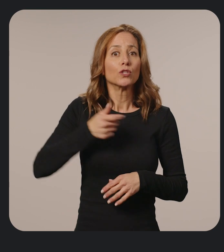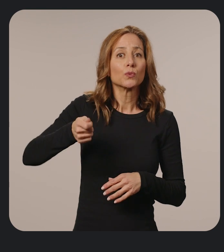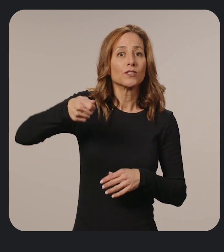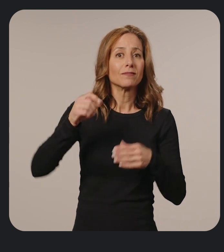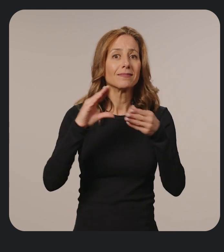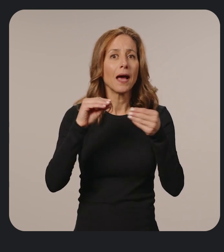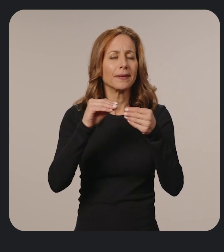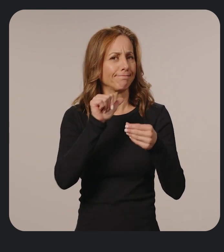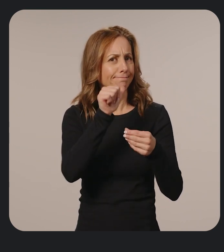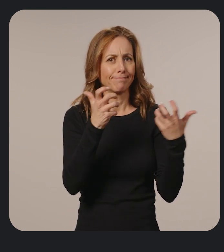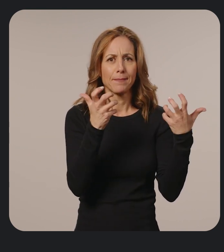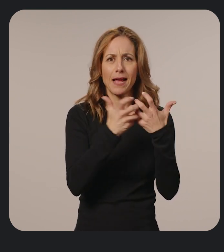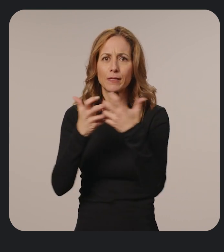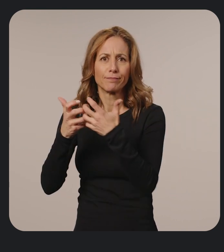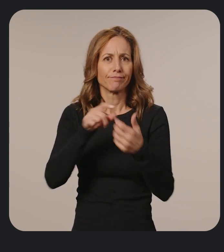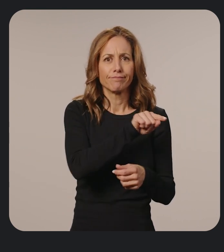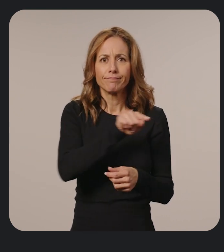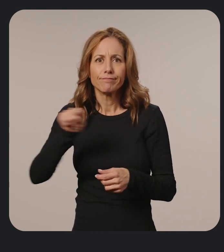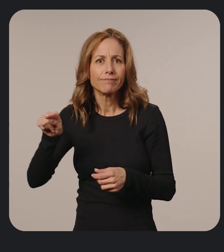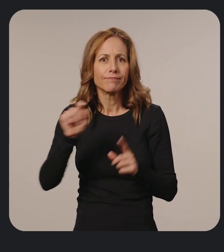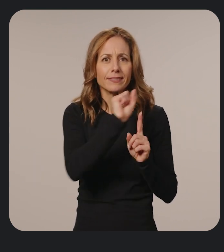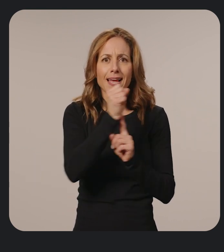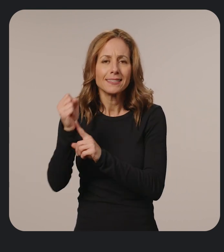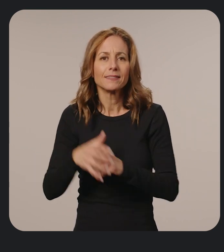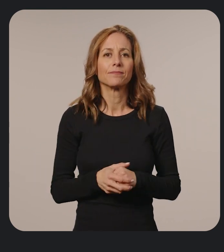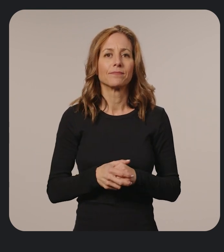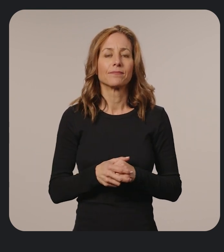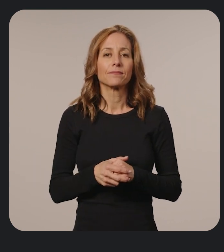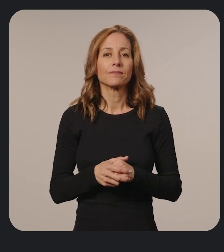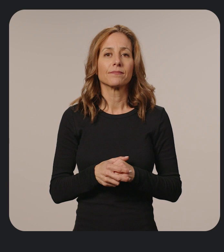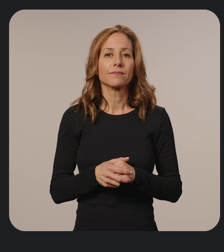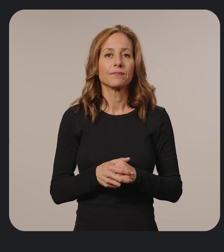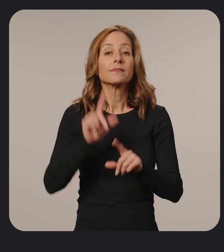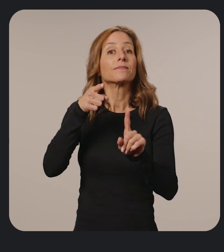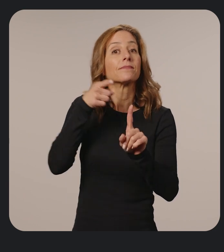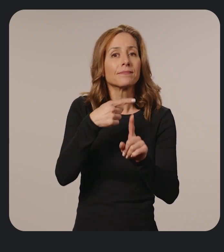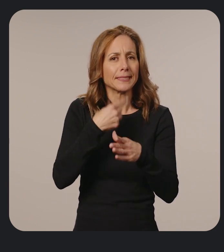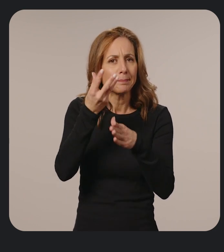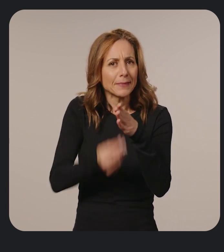It's telling us that our switch statement is not matching on all possible cases, and specifically